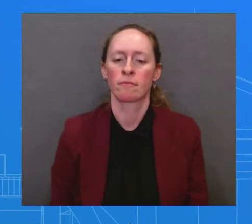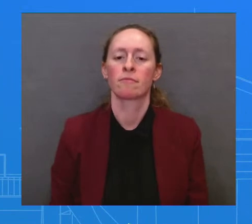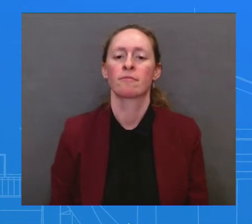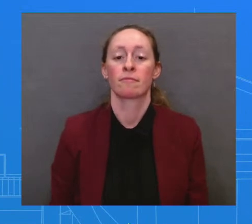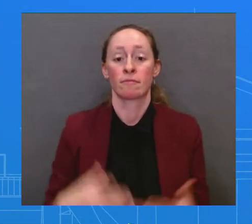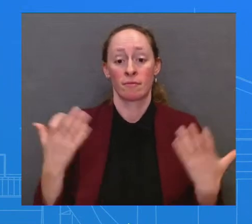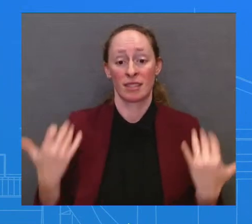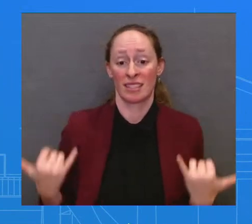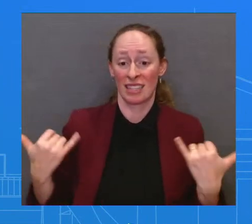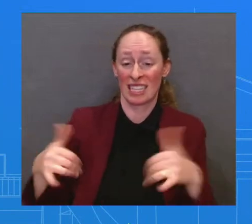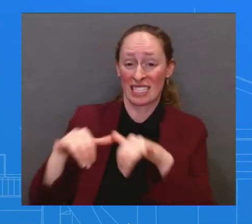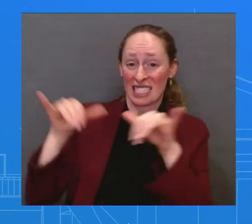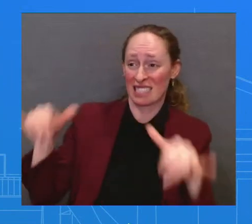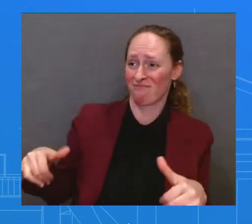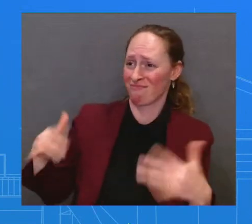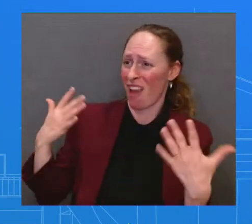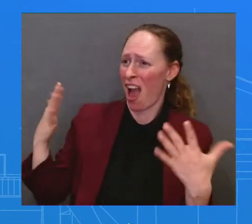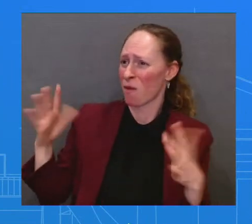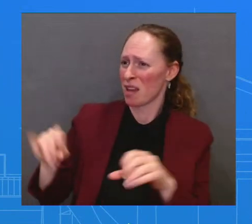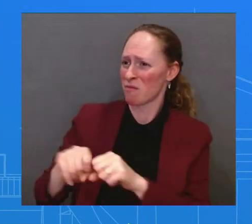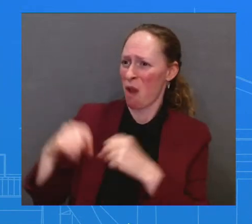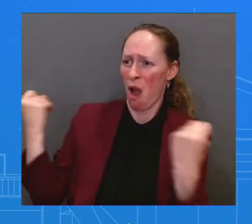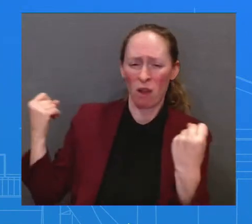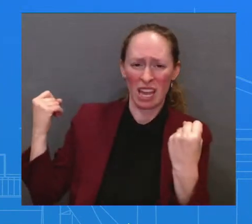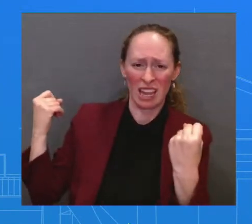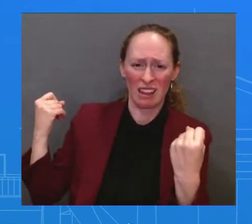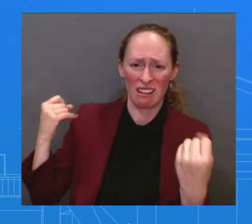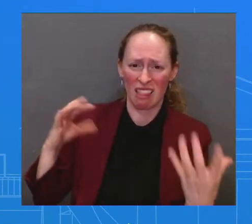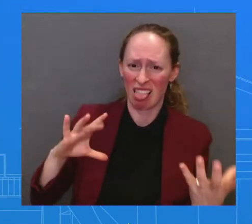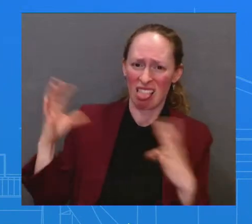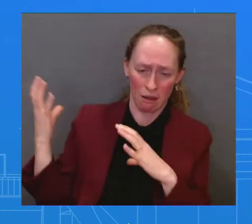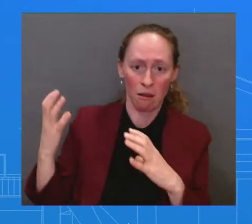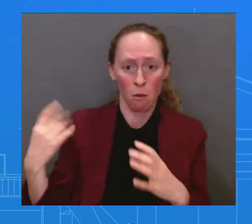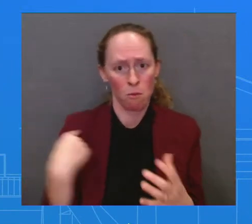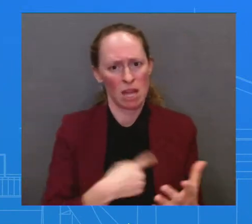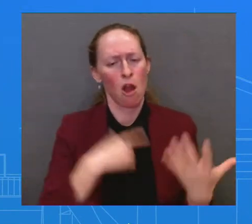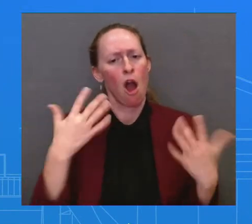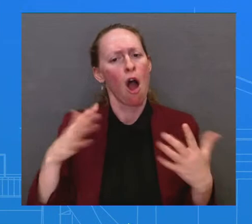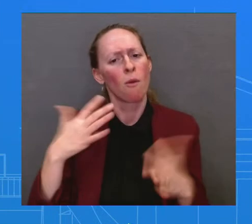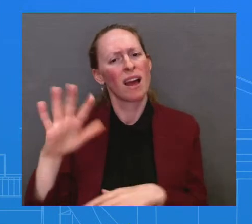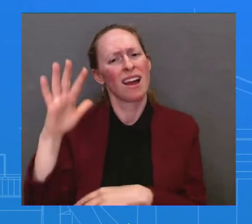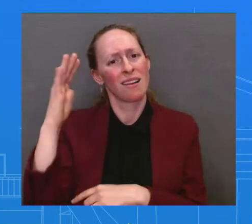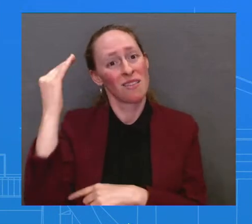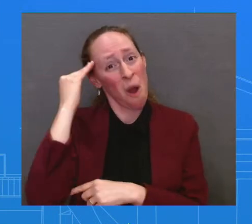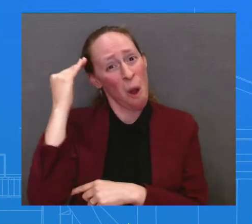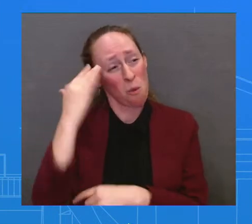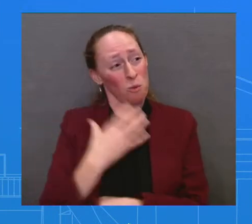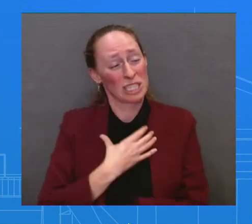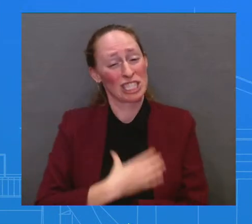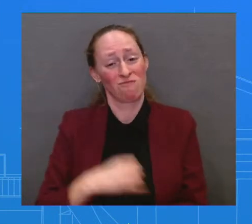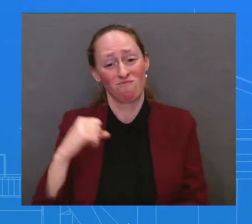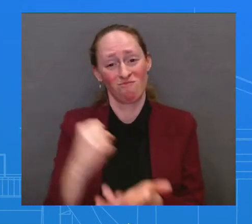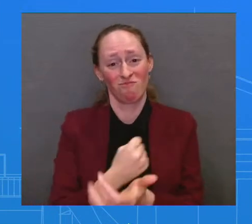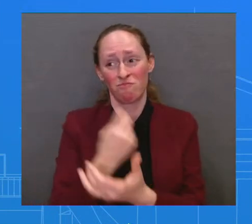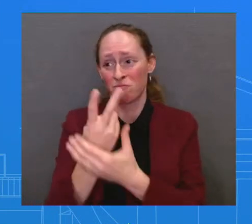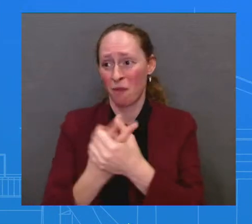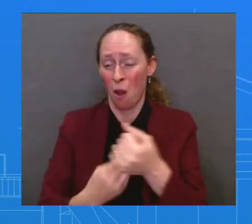And we have been very clear: We would like to do this in a bipartisan way. We'd like to do it with the help of Republicans. But right now we are doing it in the best way that we can: